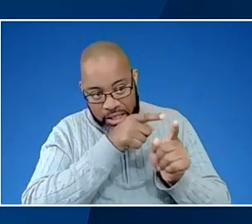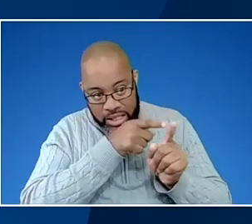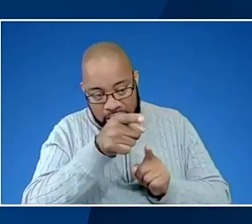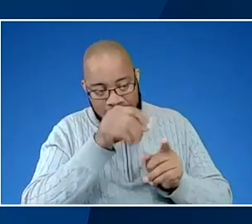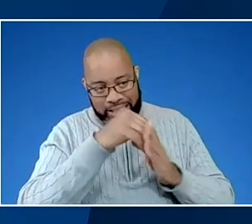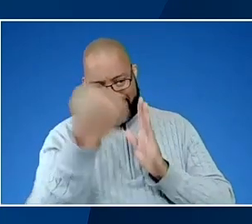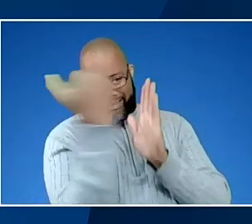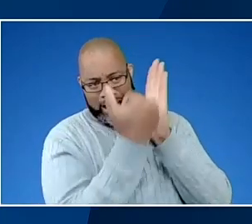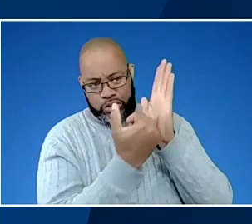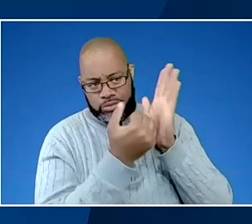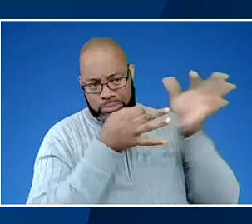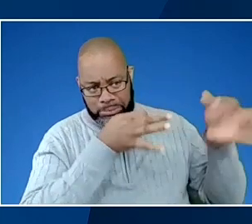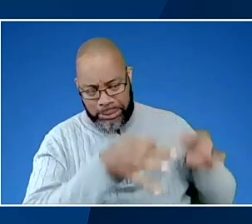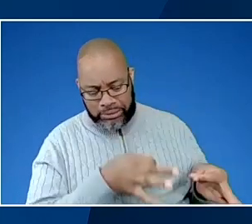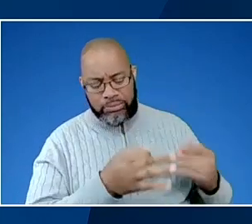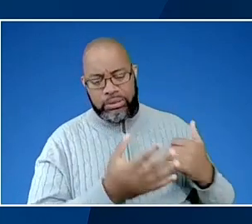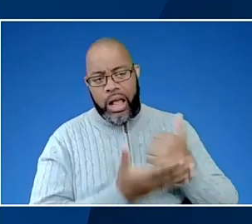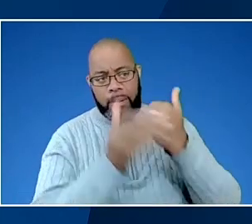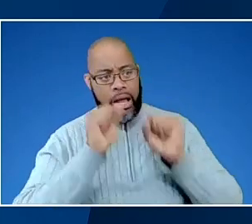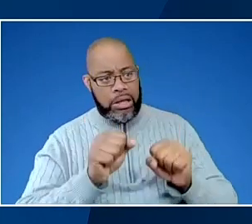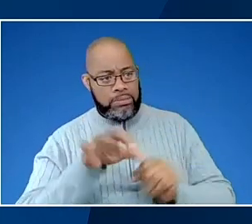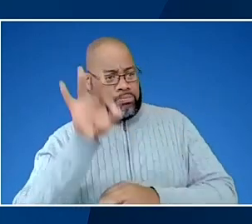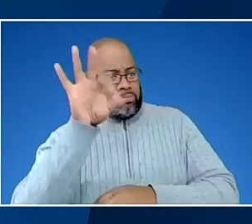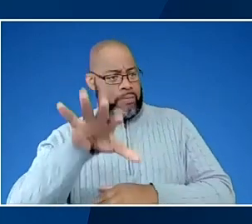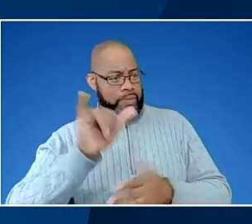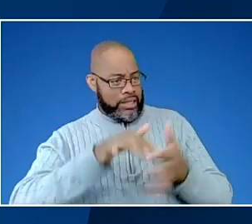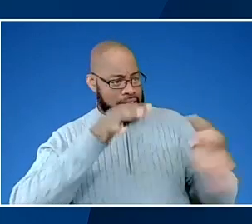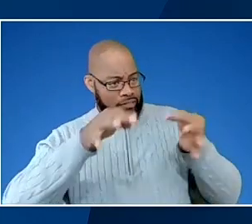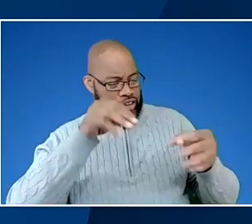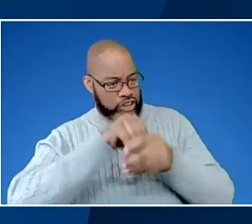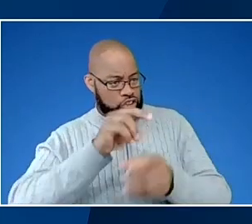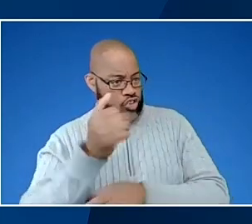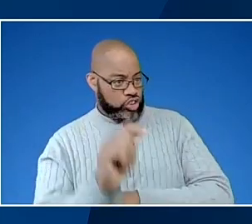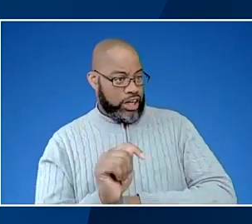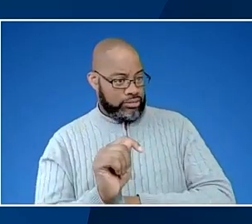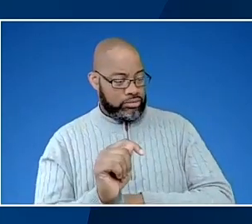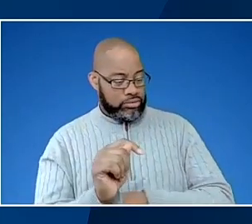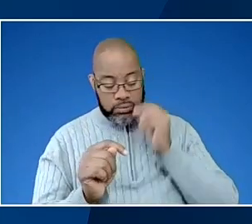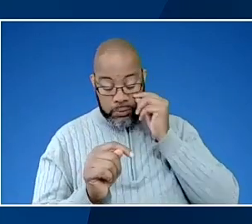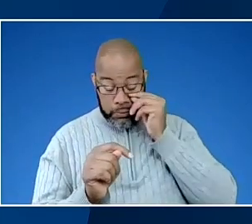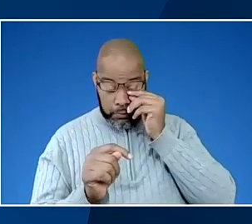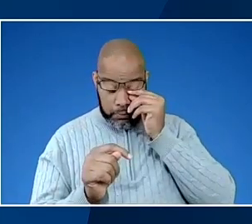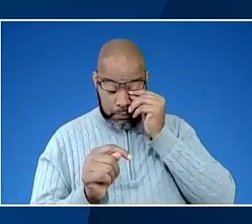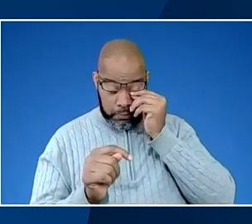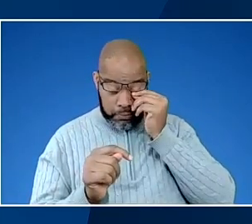If helpful, I could drop that definition into the chat box. But I do think that's an area,